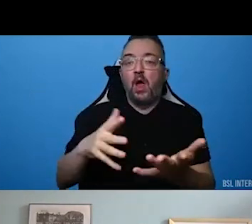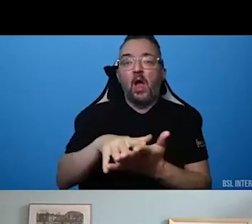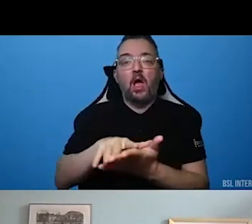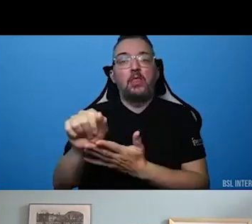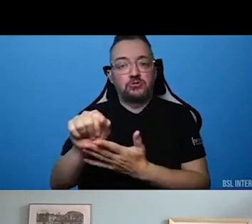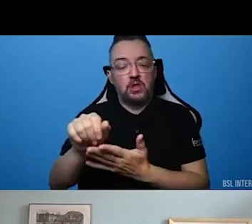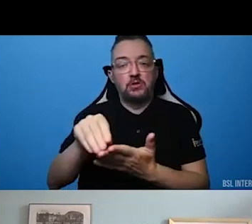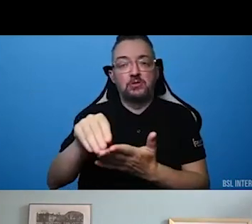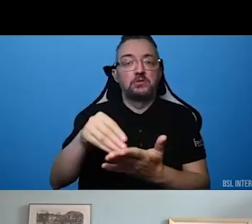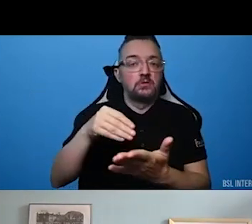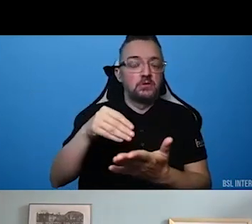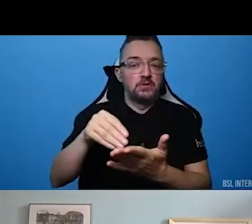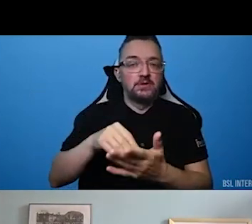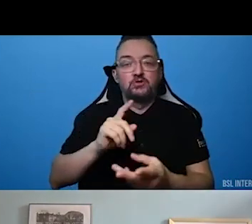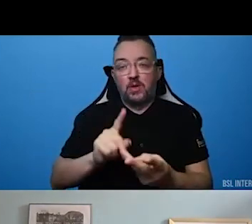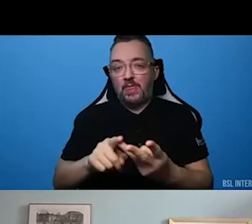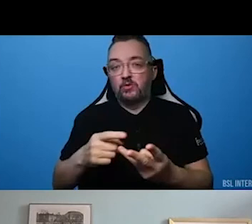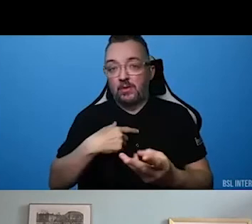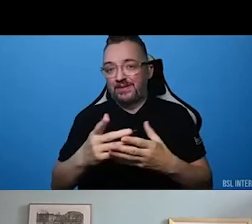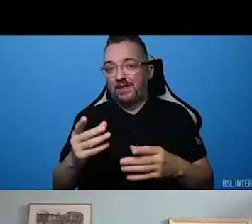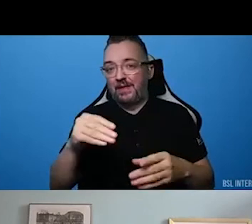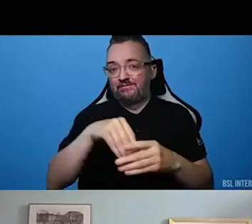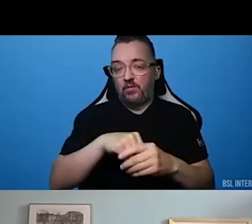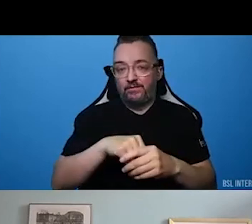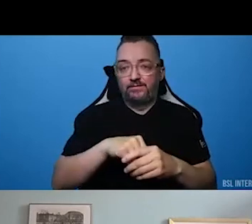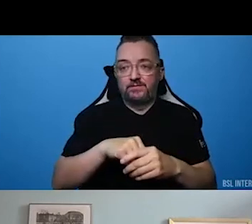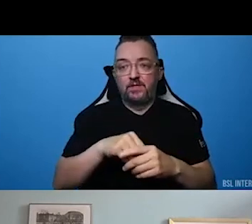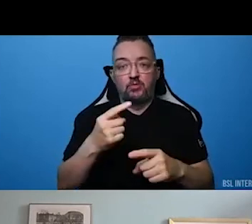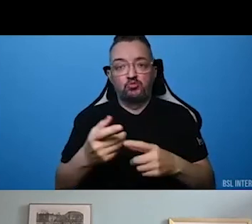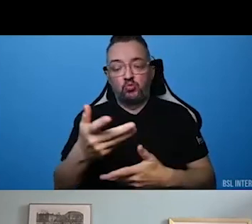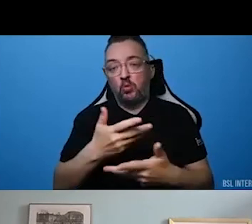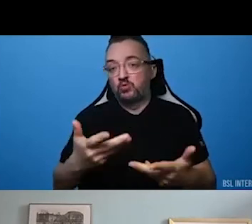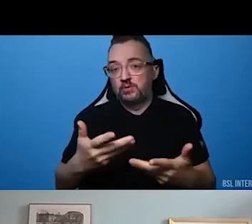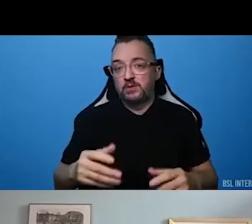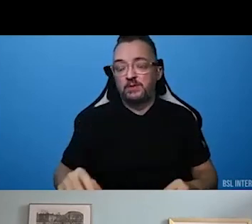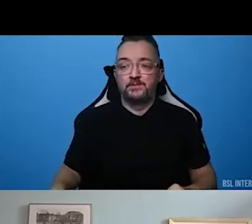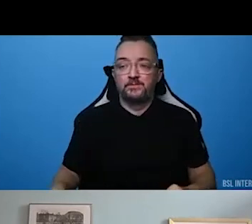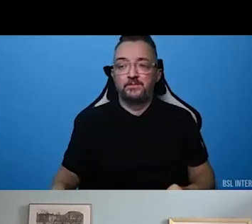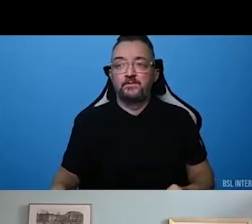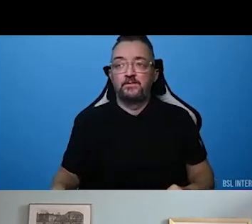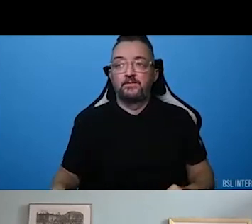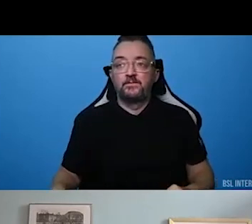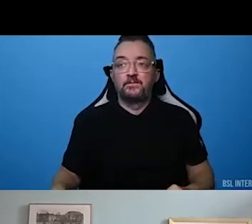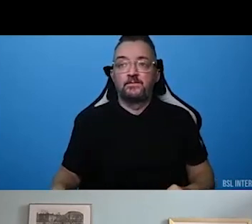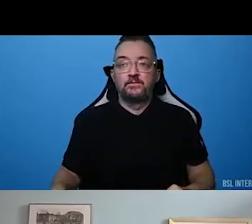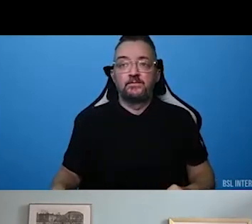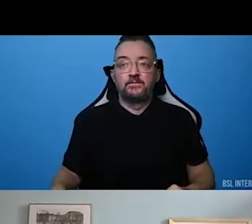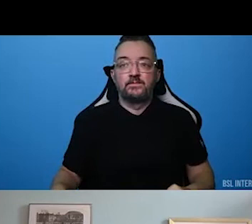which is kind of what we're involved in the talk today about thinking through the kind of the harm